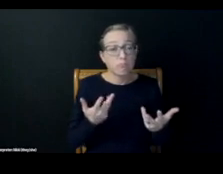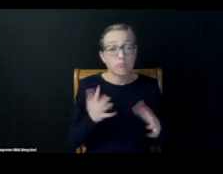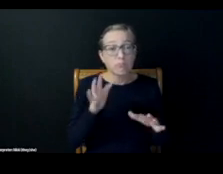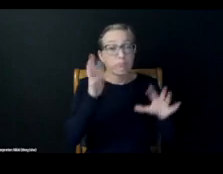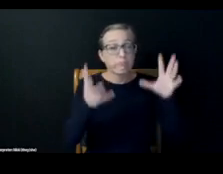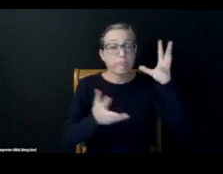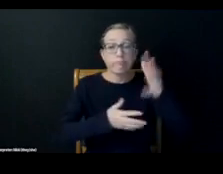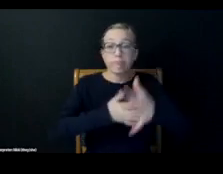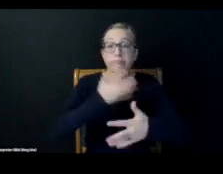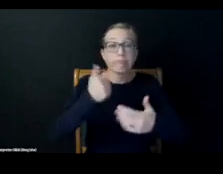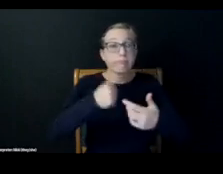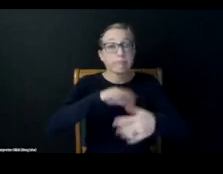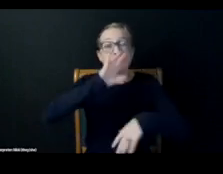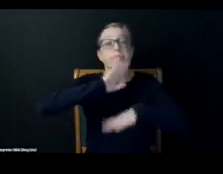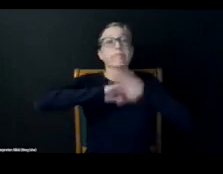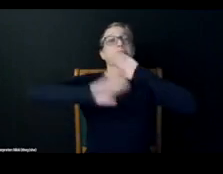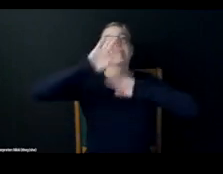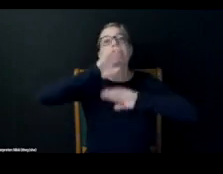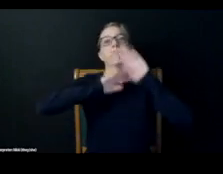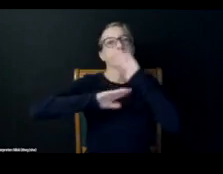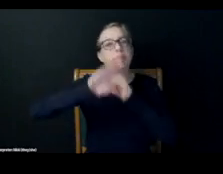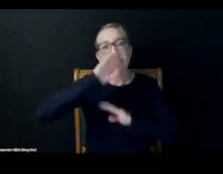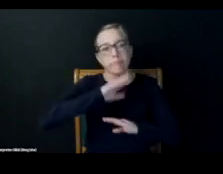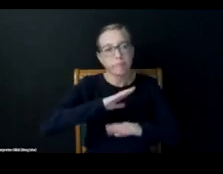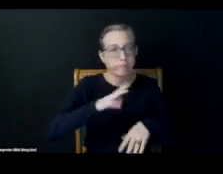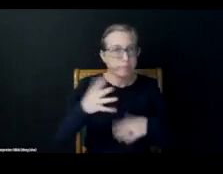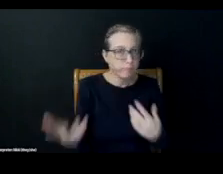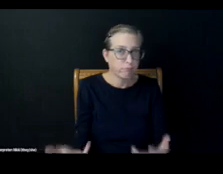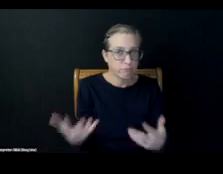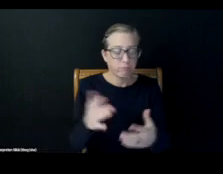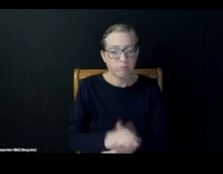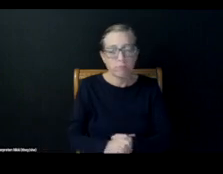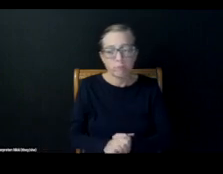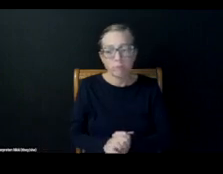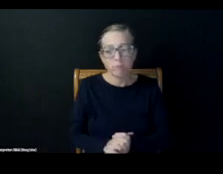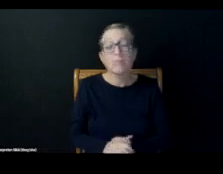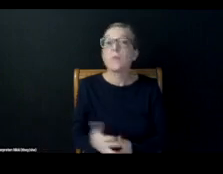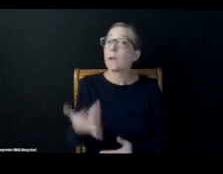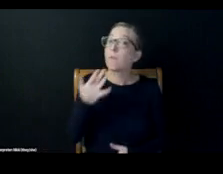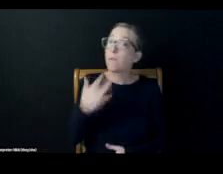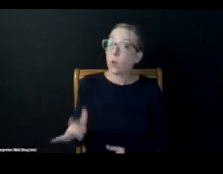And thankfully, it all worked out in the end.